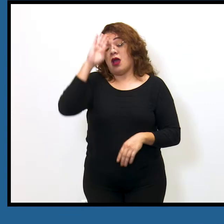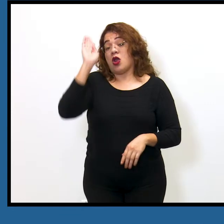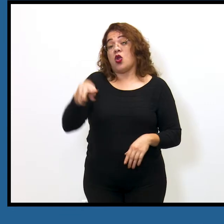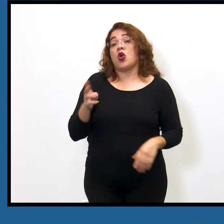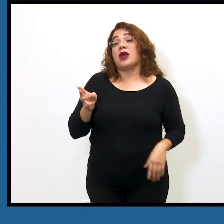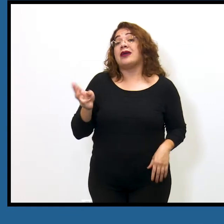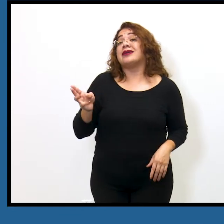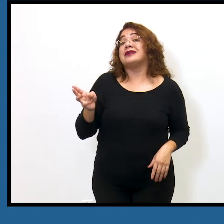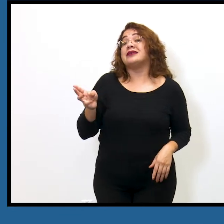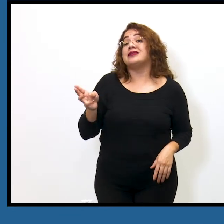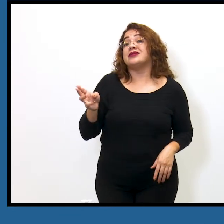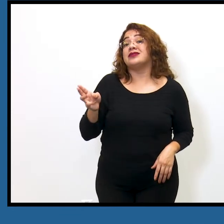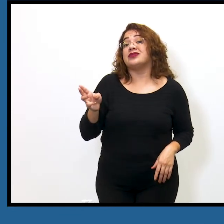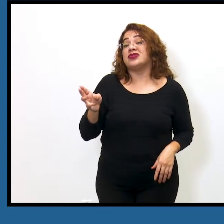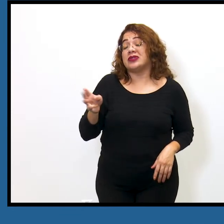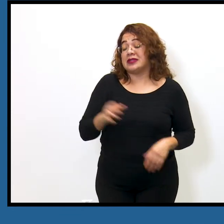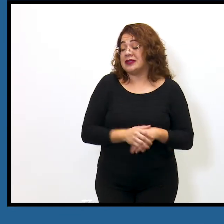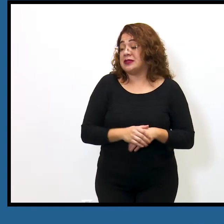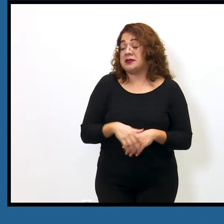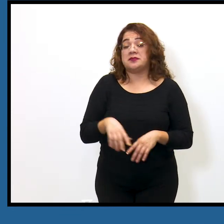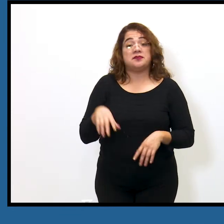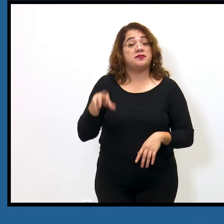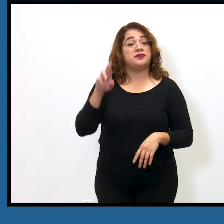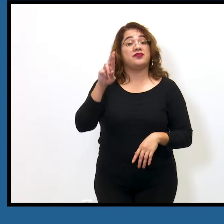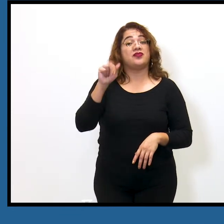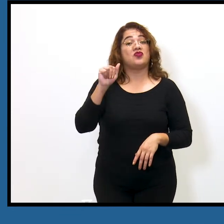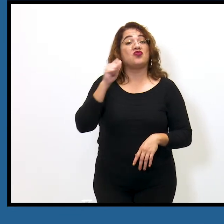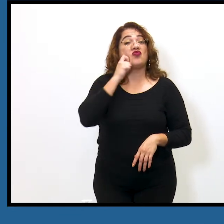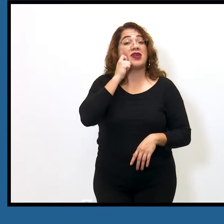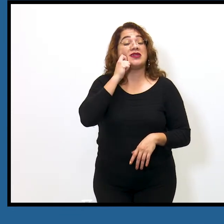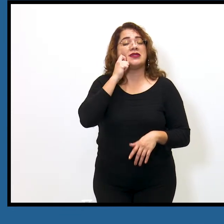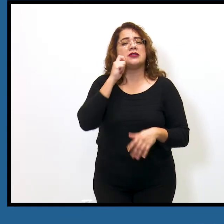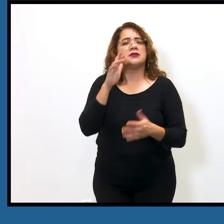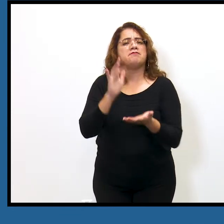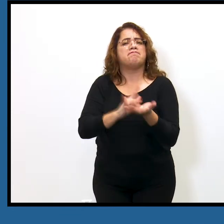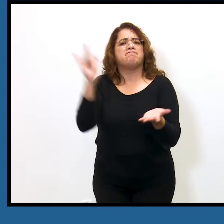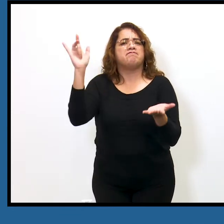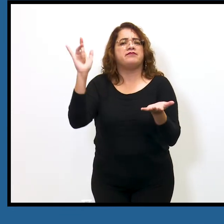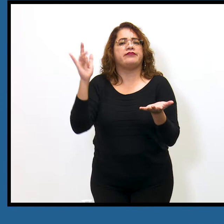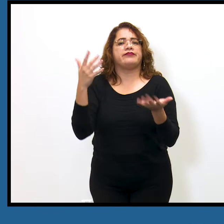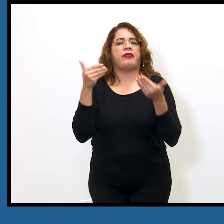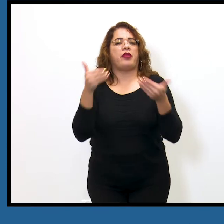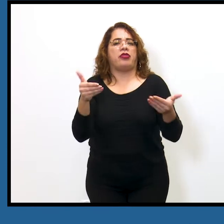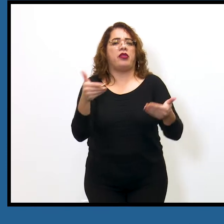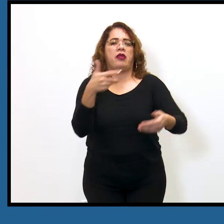history of you know racial abuse in our scientific community. There's a mistrust of big pharma.